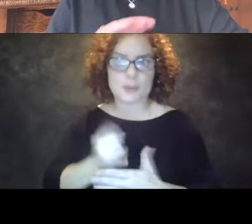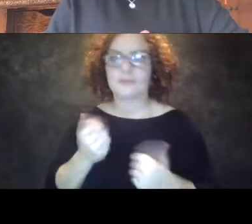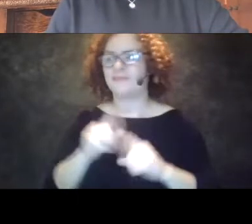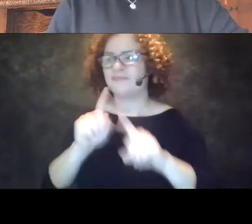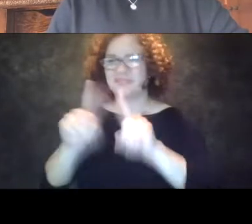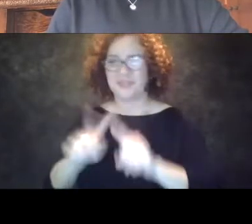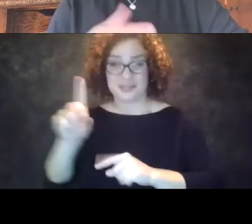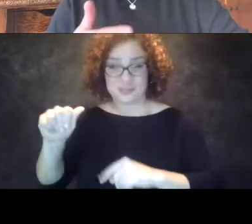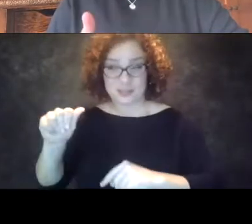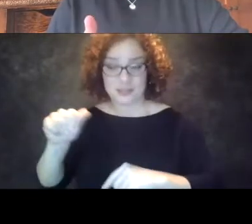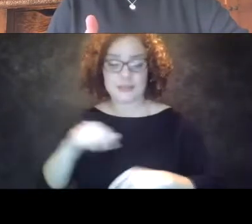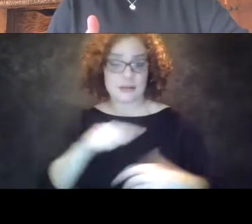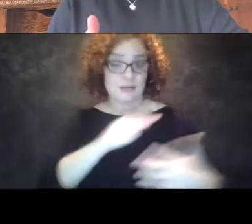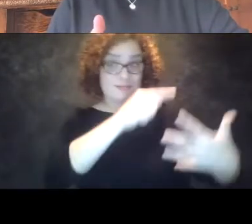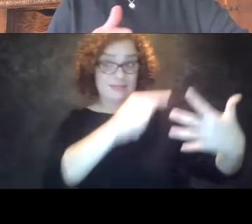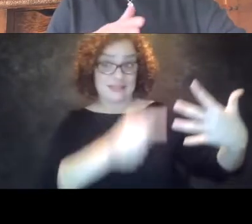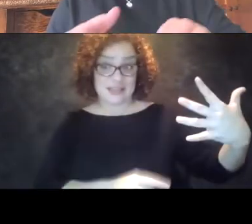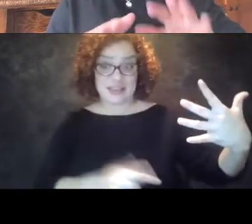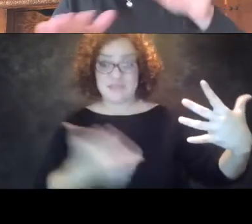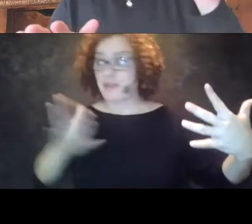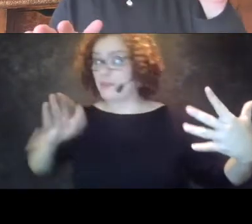These are certainly, you know, could be seen as barriers. But I don't think that should